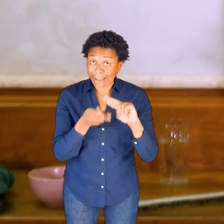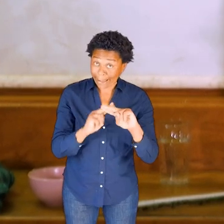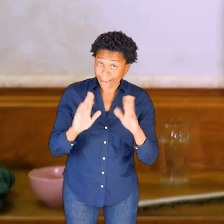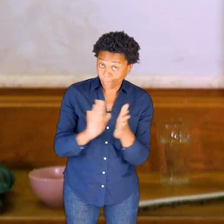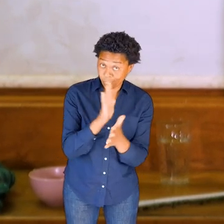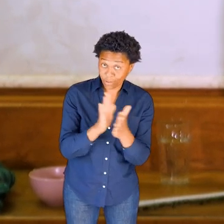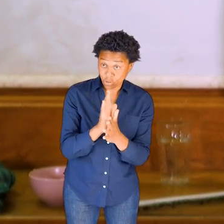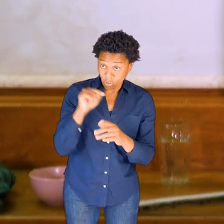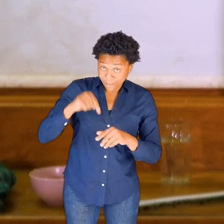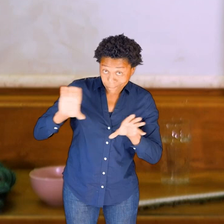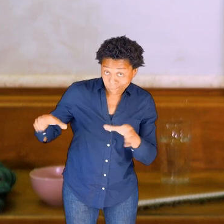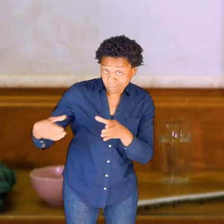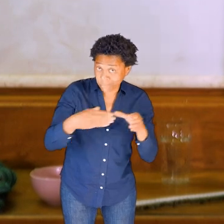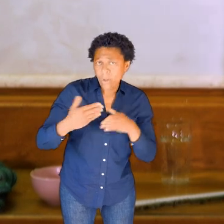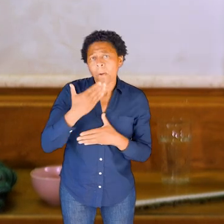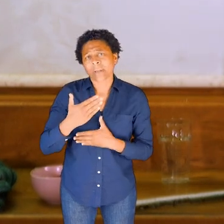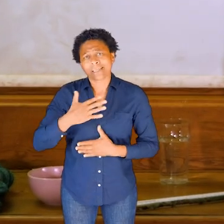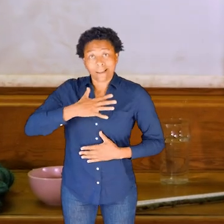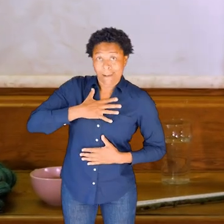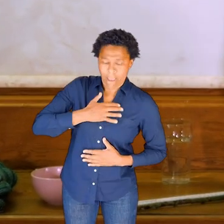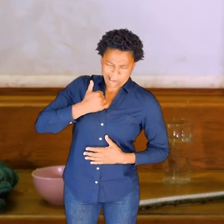If you enjoyed this session, please click like, subscribe,